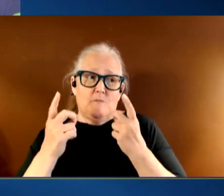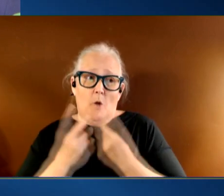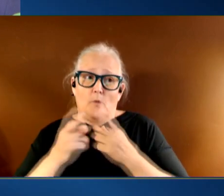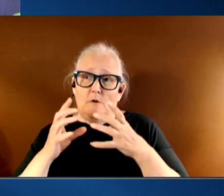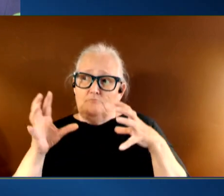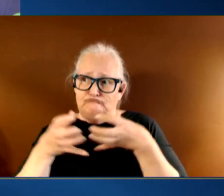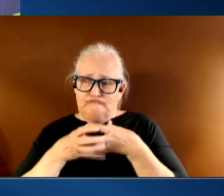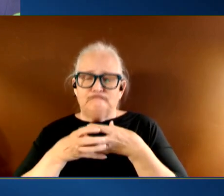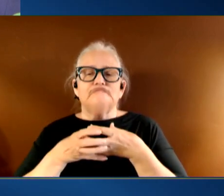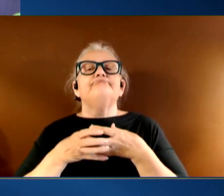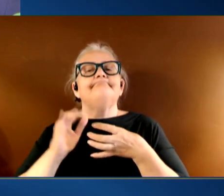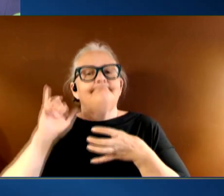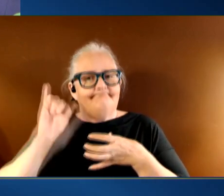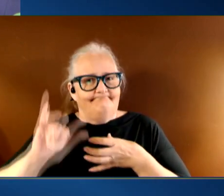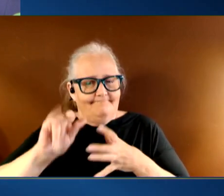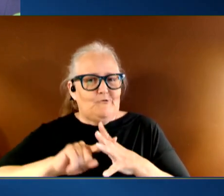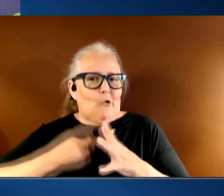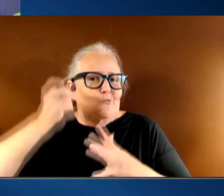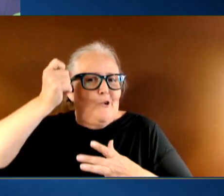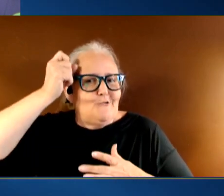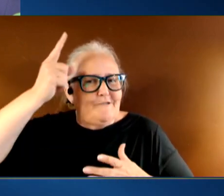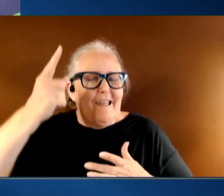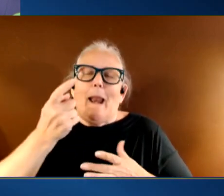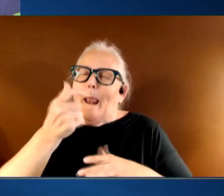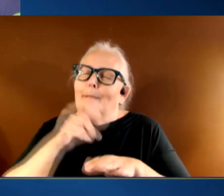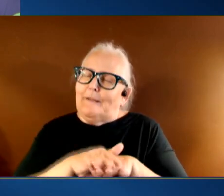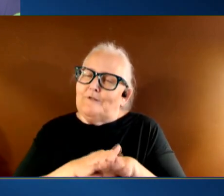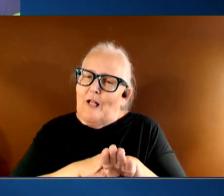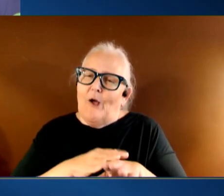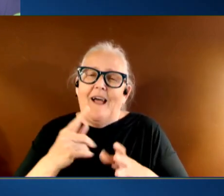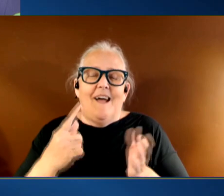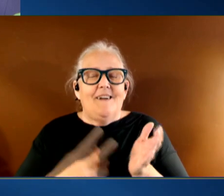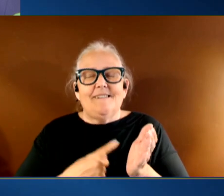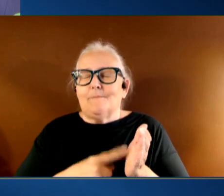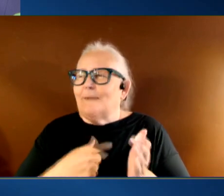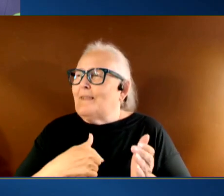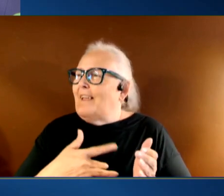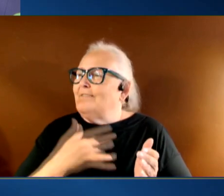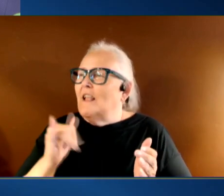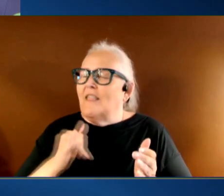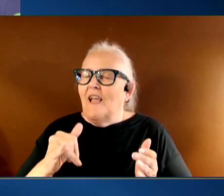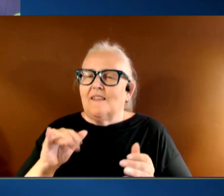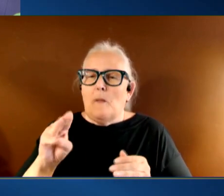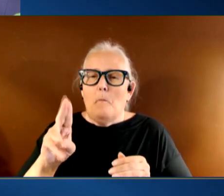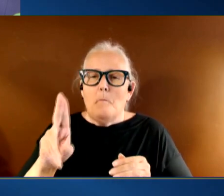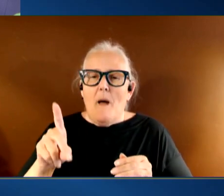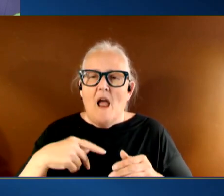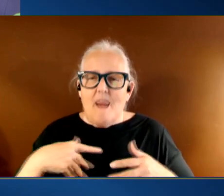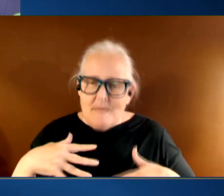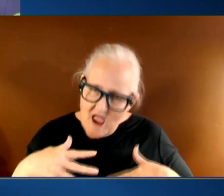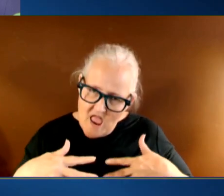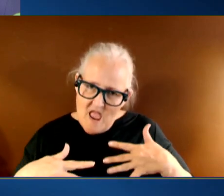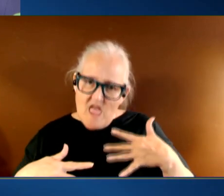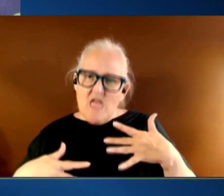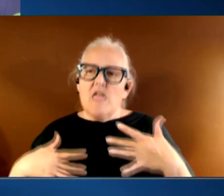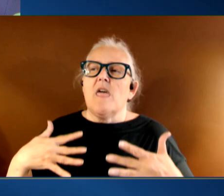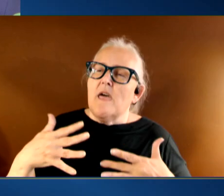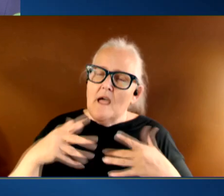slow. I feel like sometimes I'm stuck in that of mud, but it is coming together.